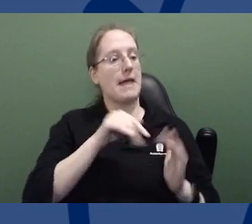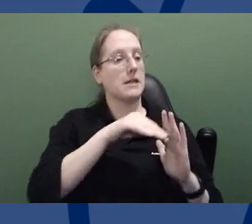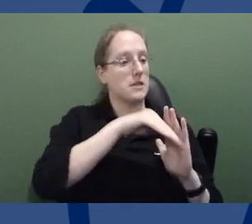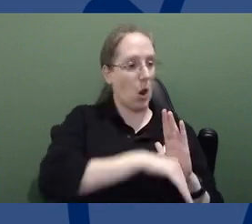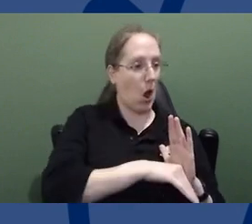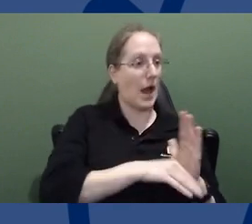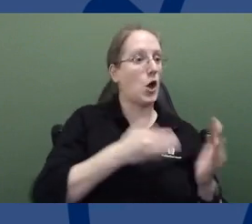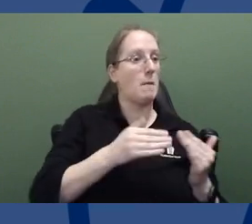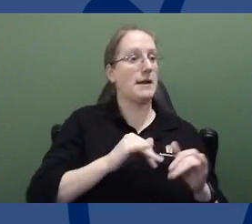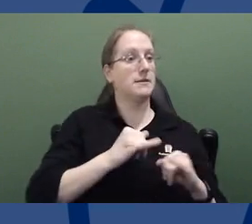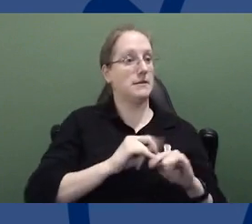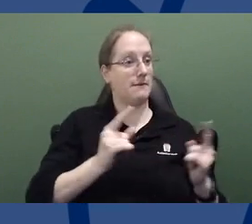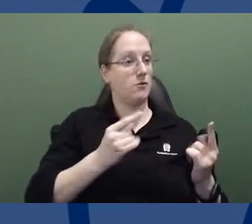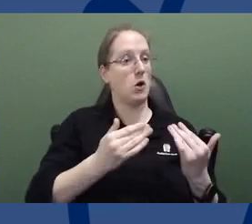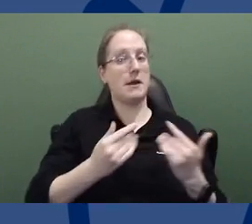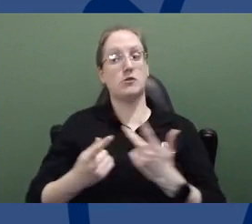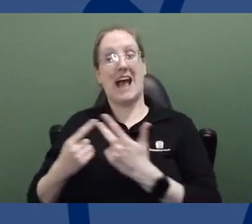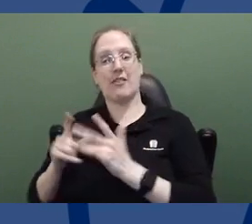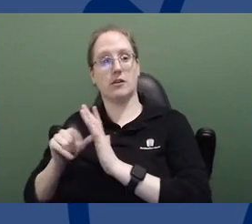And so that's something we need to look at.